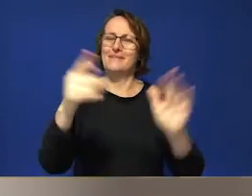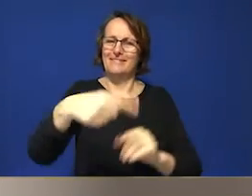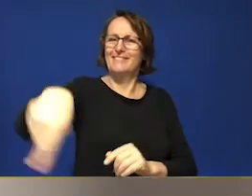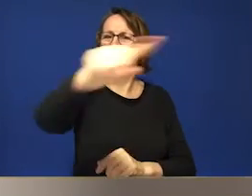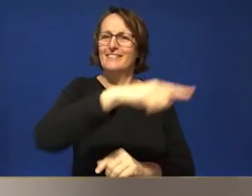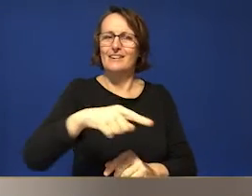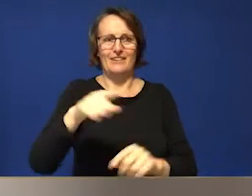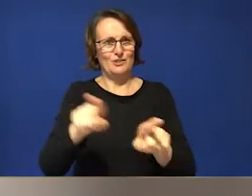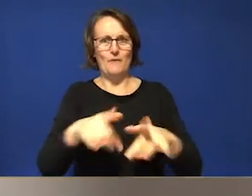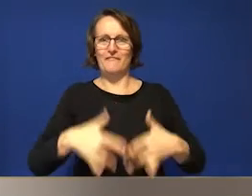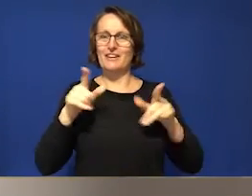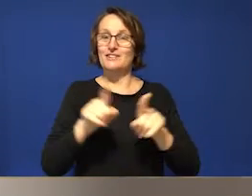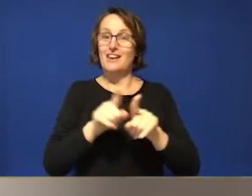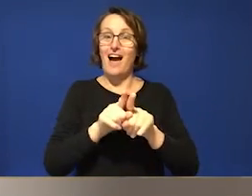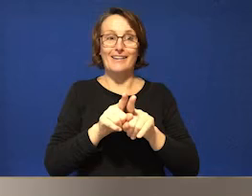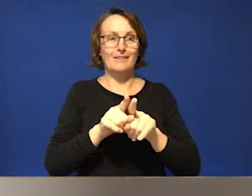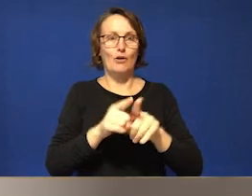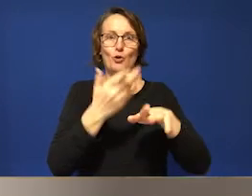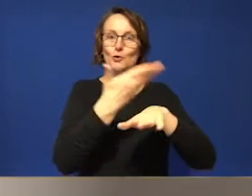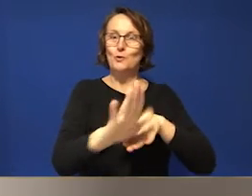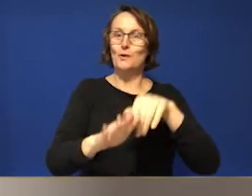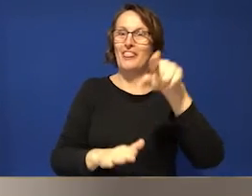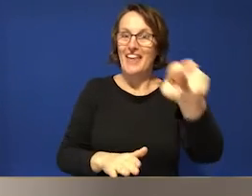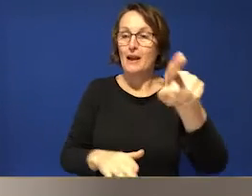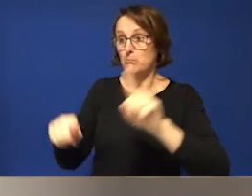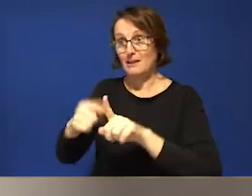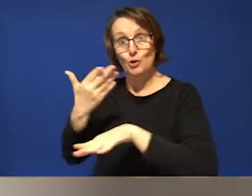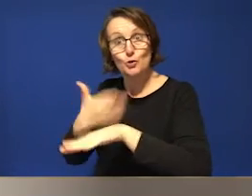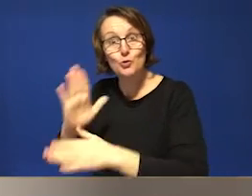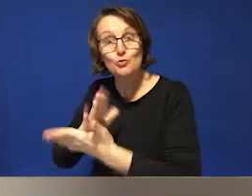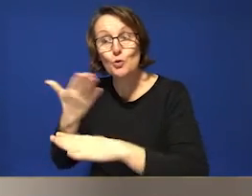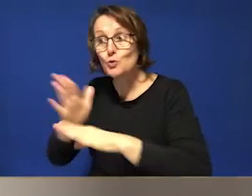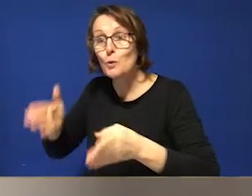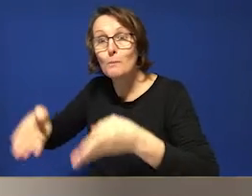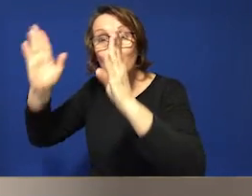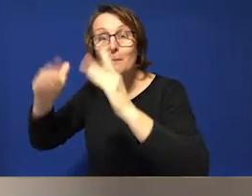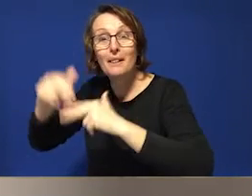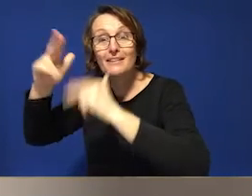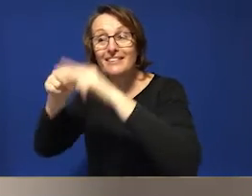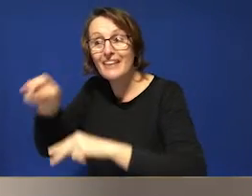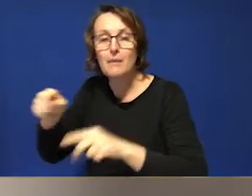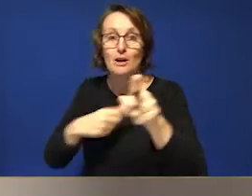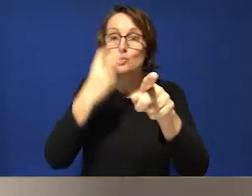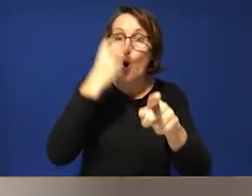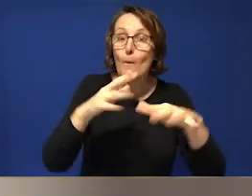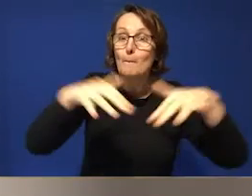And so it's not only did you get a new building that's quite beautiful, but you get to fix up and correct a lot of the terrible things